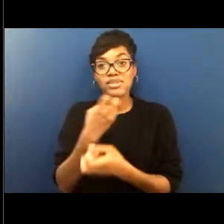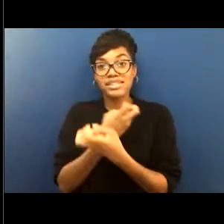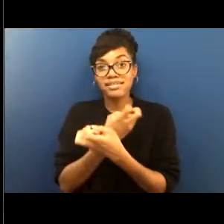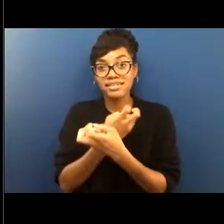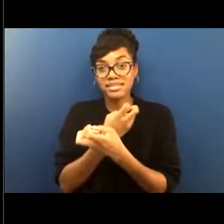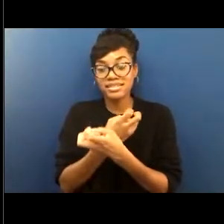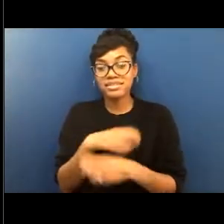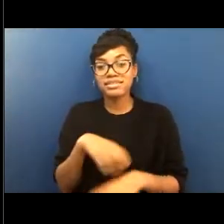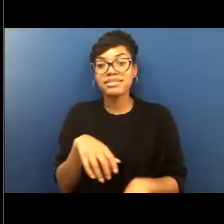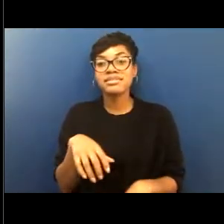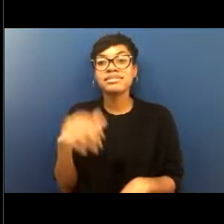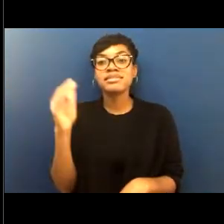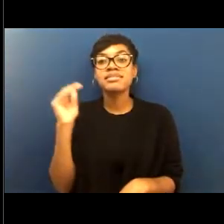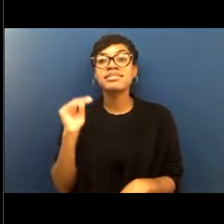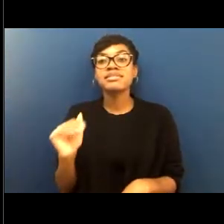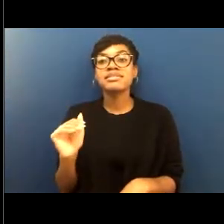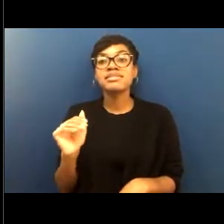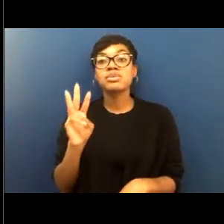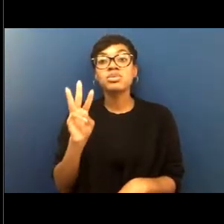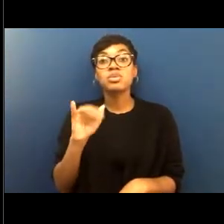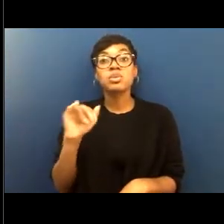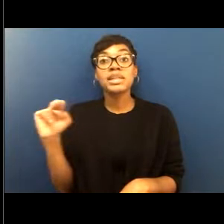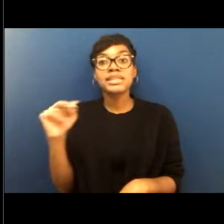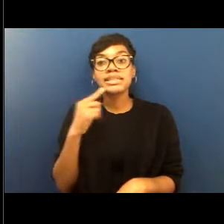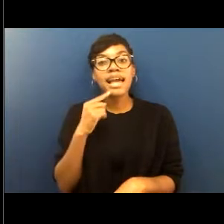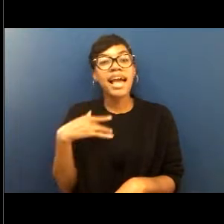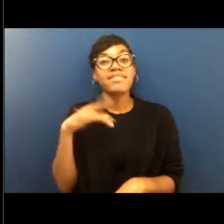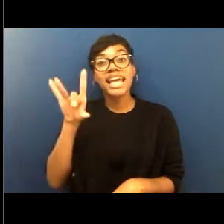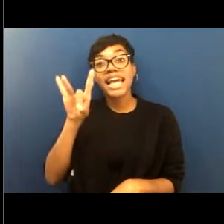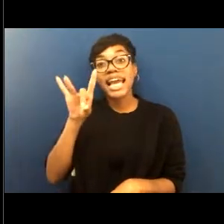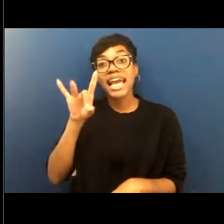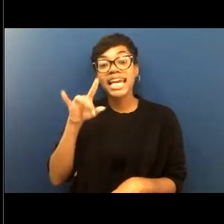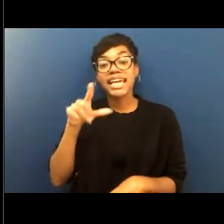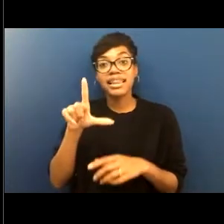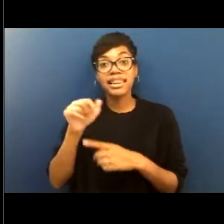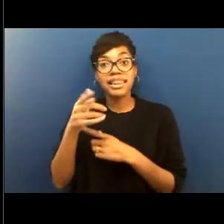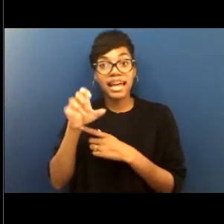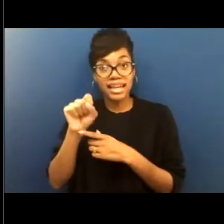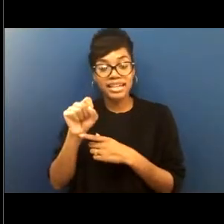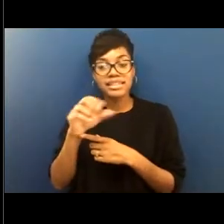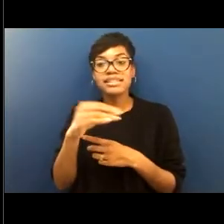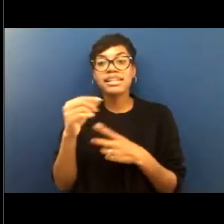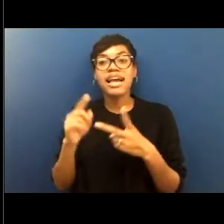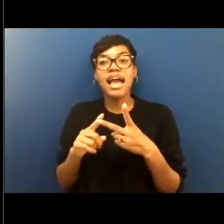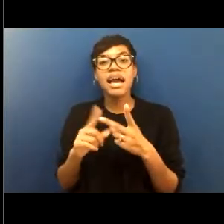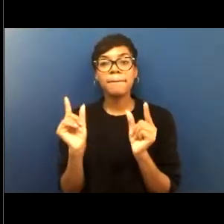And then Win is saying that it has eight legs and pinchers, oh, that's from Liam, not Win, sorry.